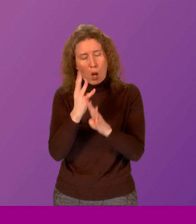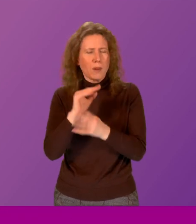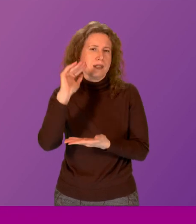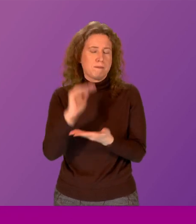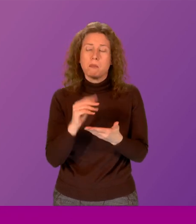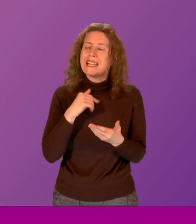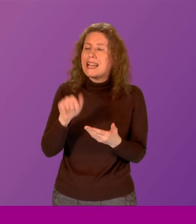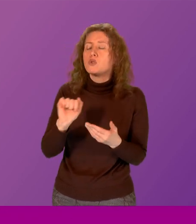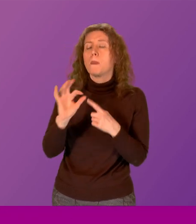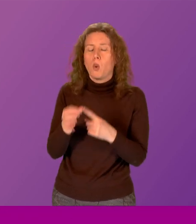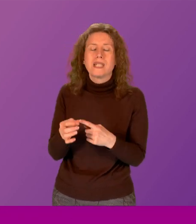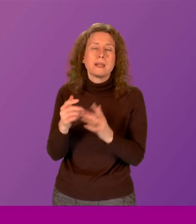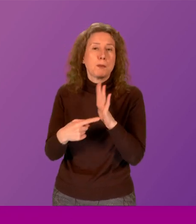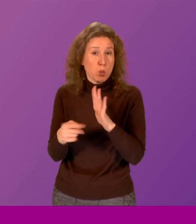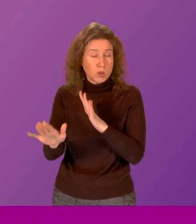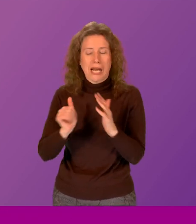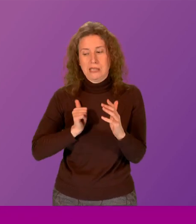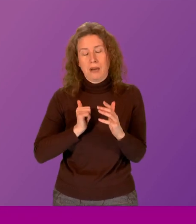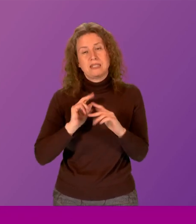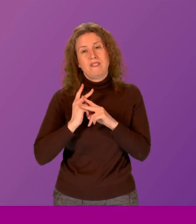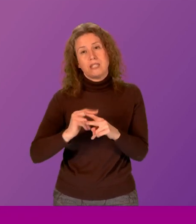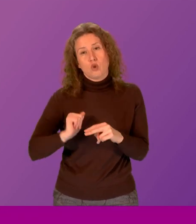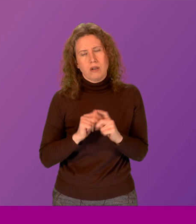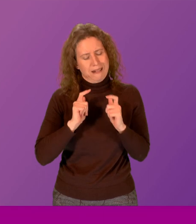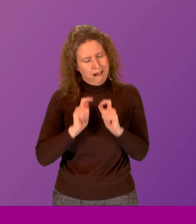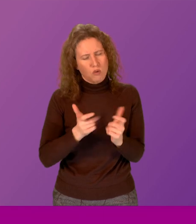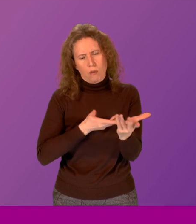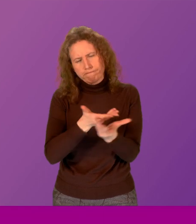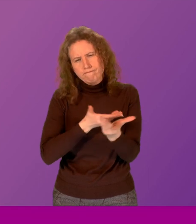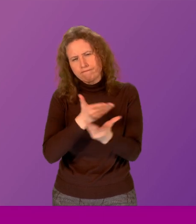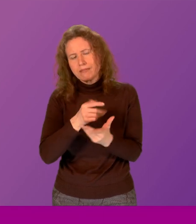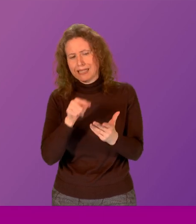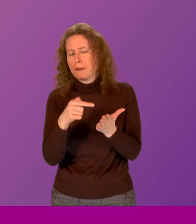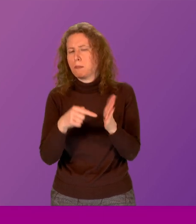and I expect VisitScotland to continue to engage in what is an important sector for Scotland—the